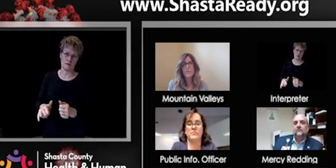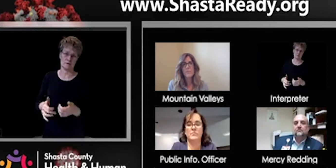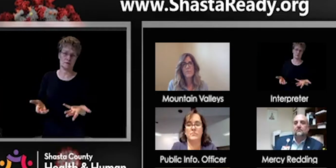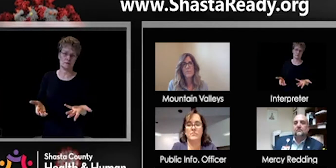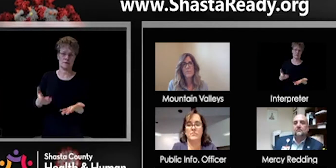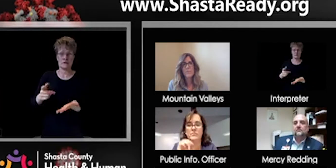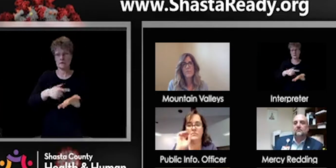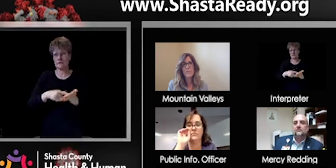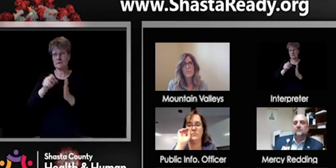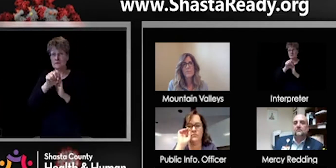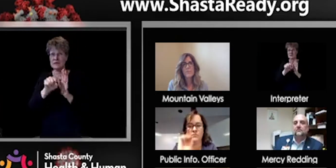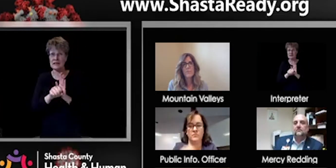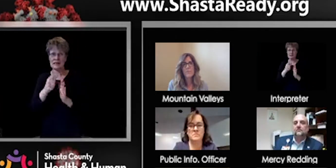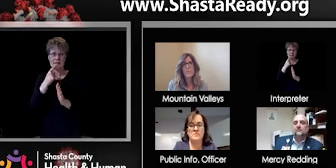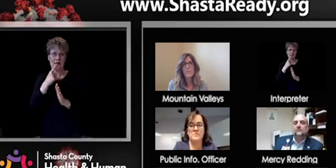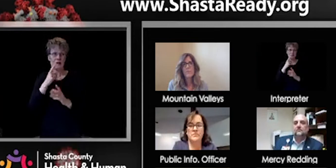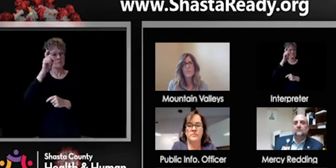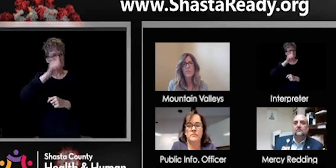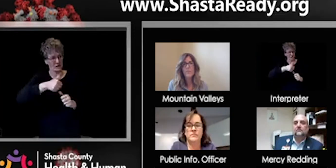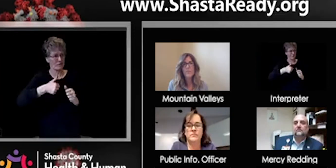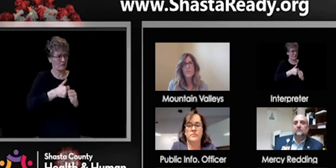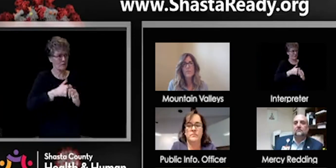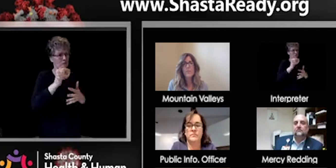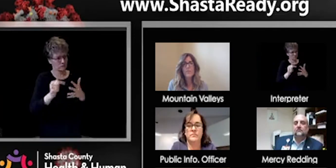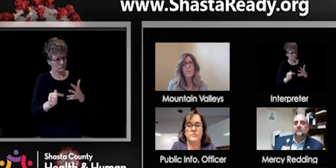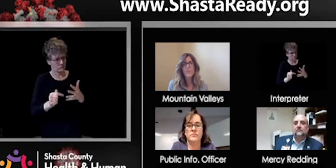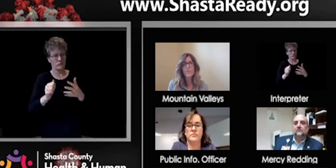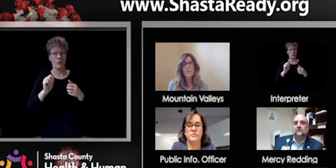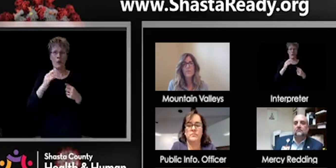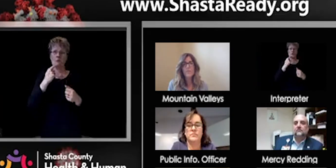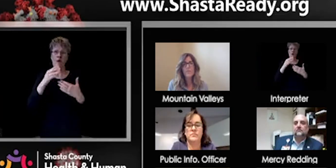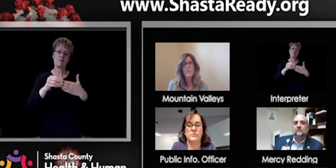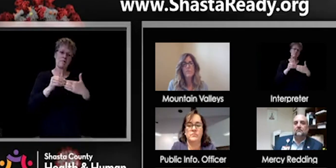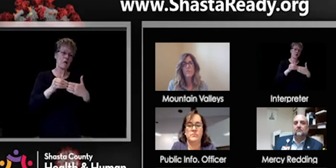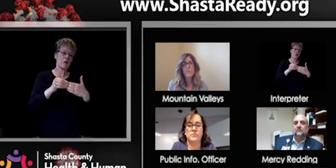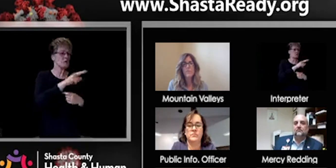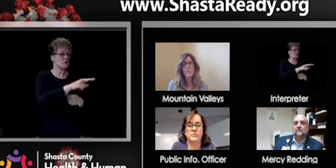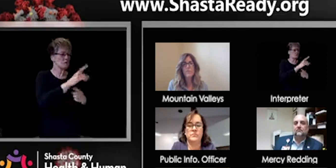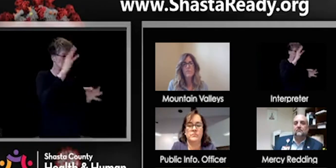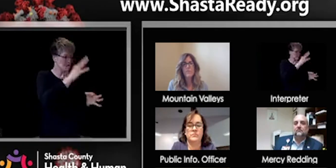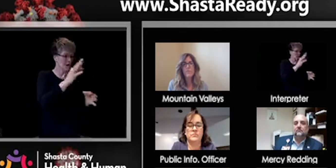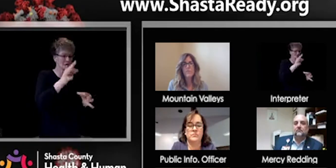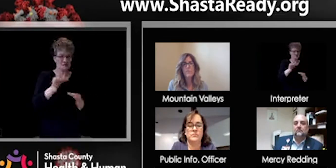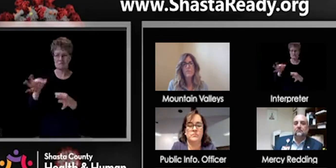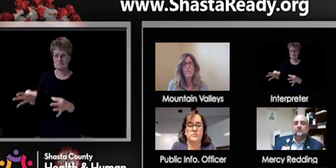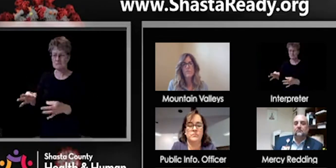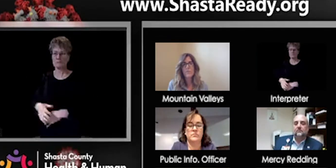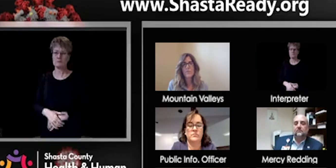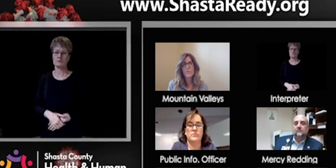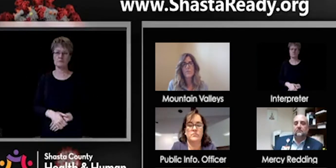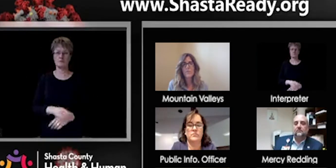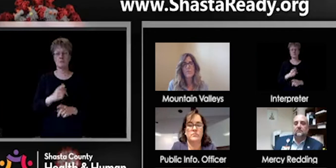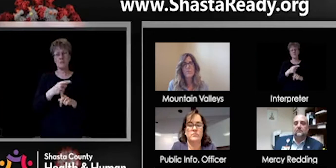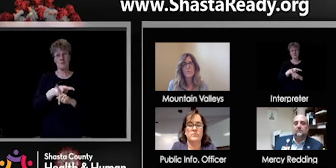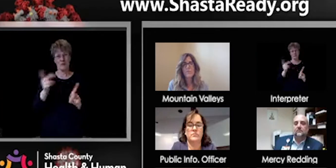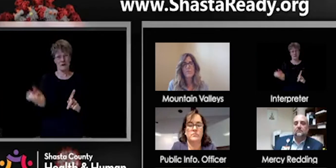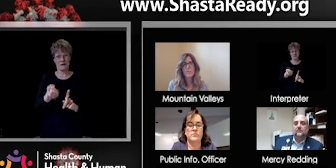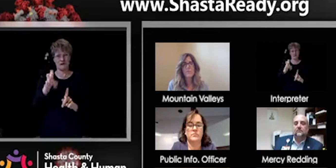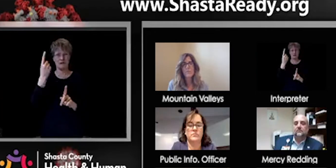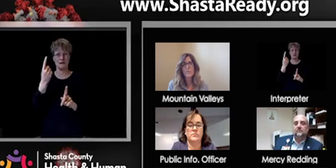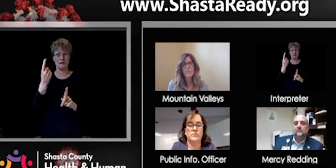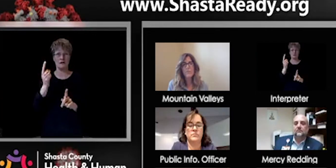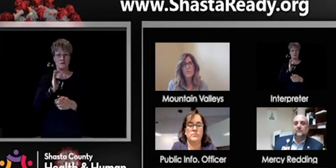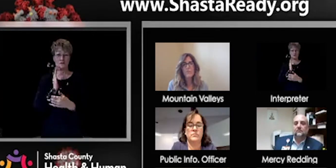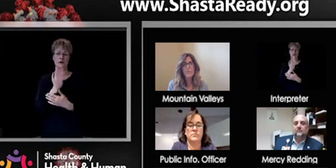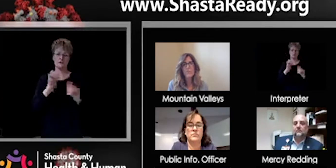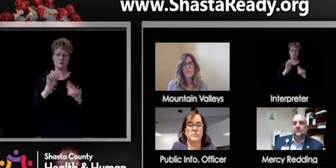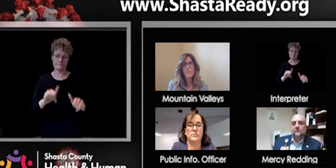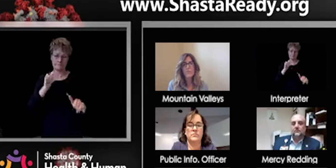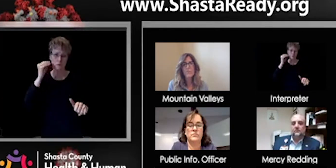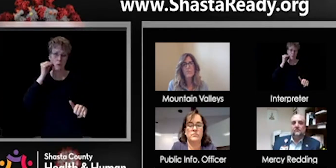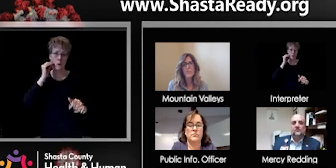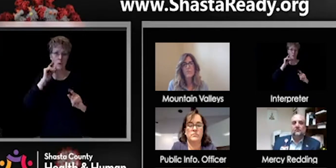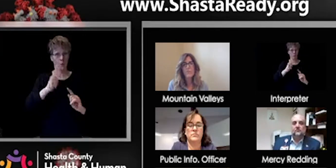so it really remains to be seen. There’s going to be a gradual relaxing of the measures